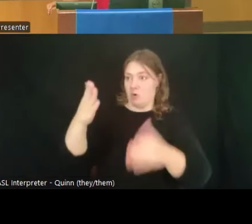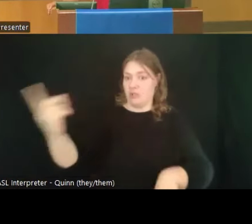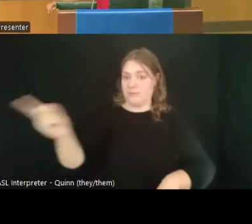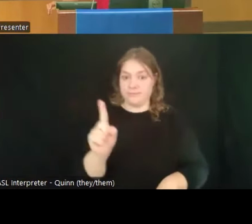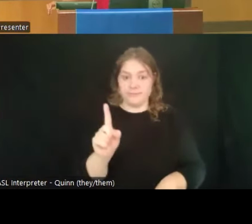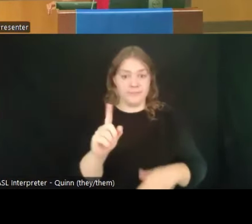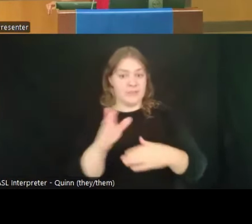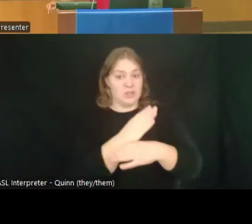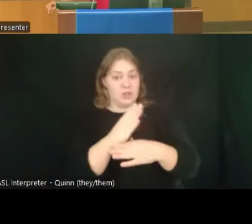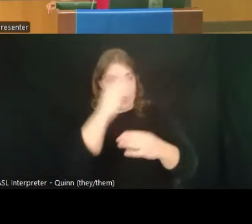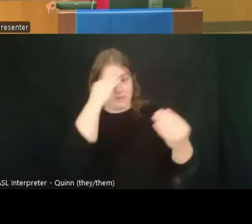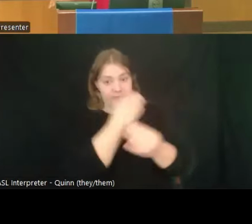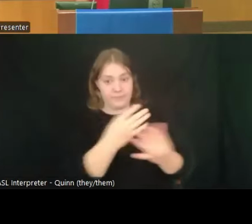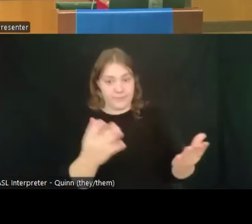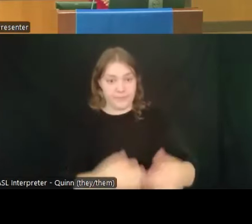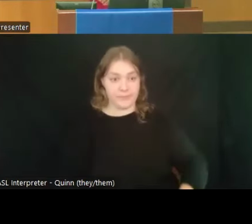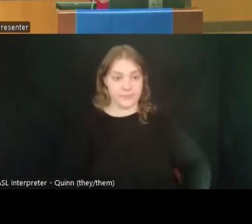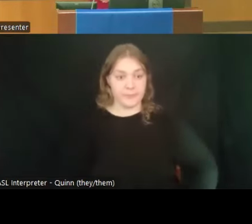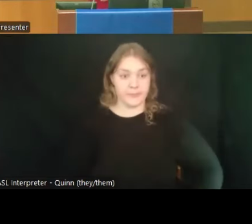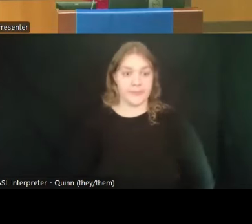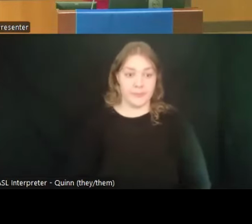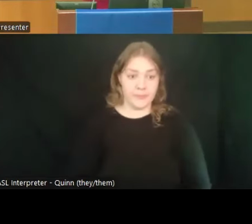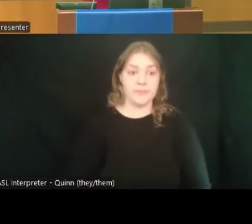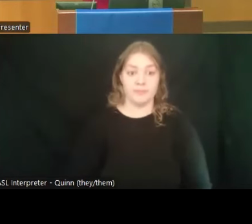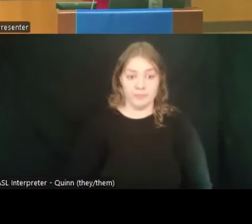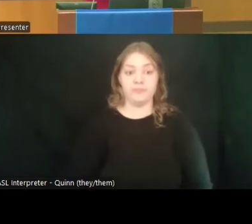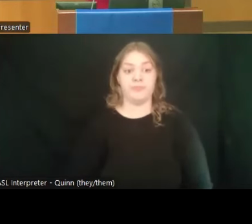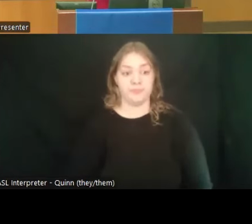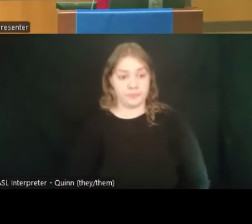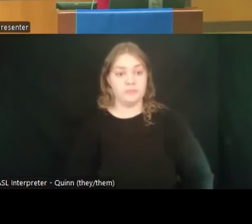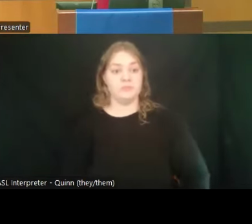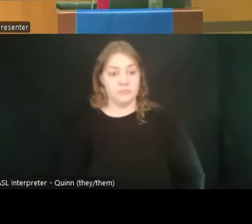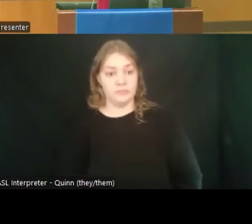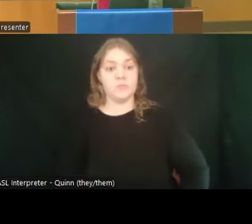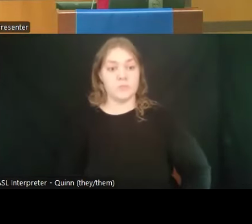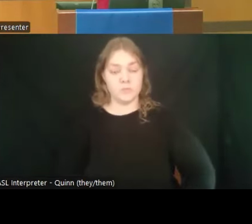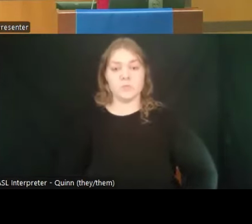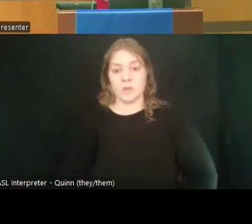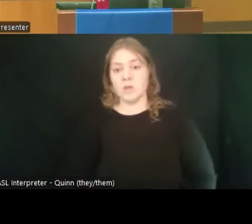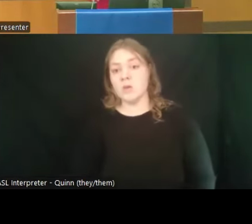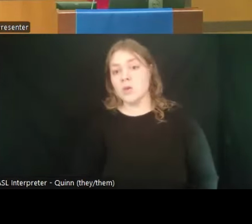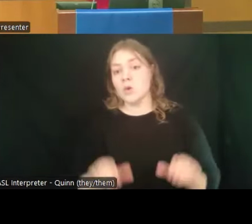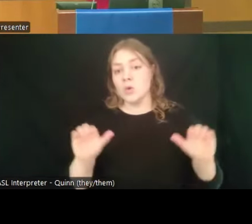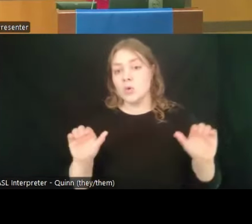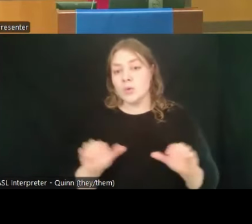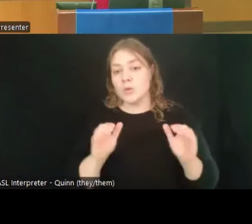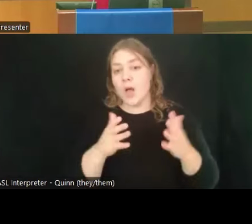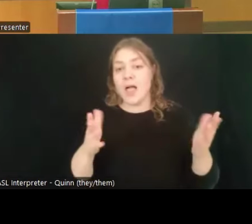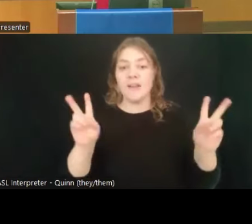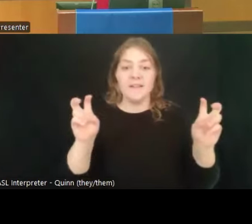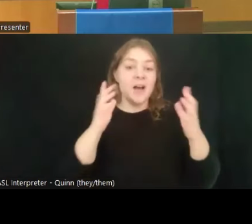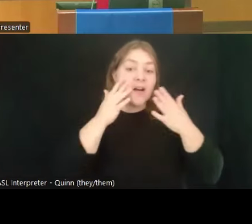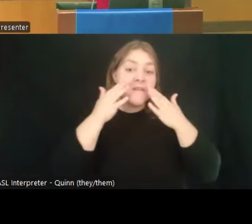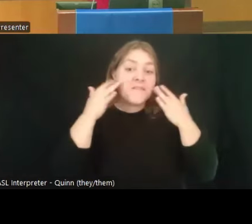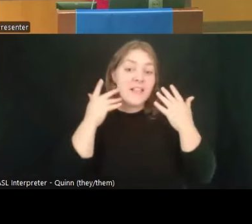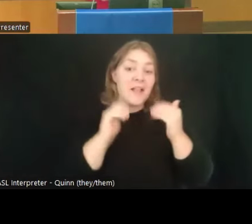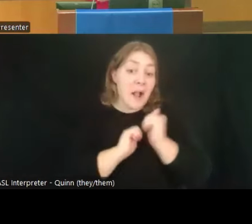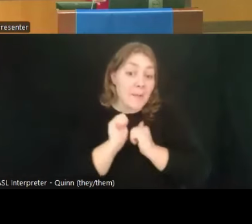experience um we do a lot of I I call them um friendly competitions between our clinics and